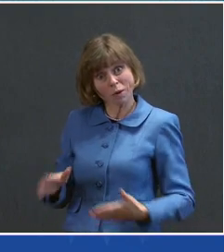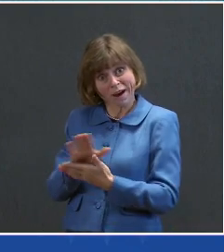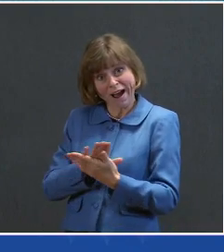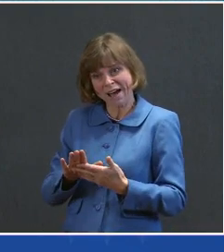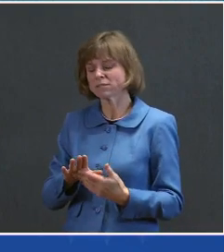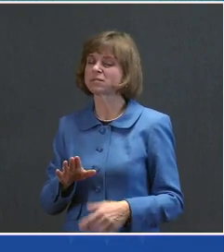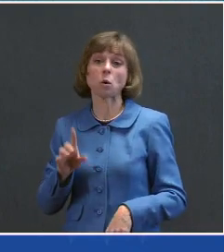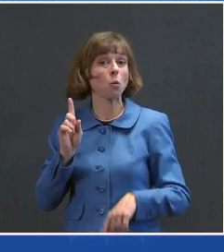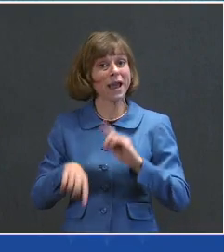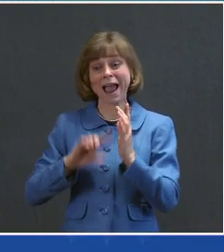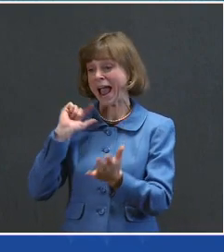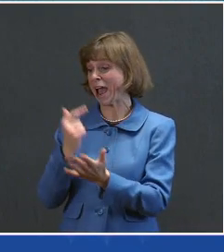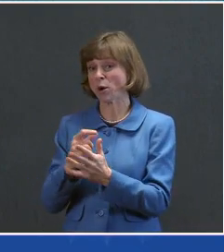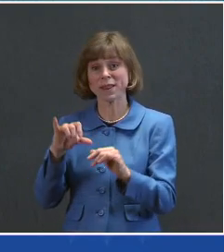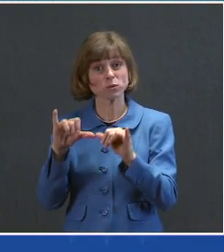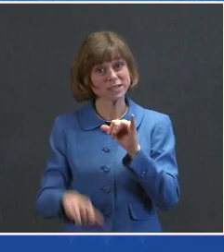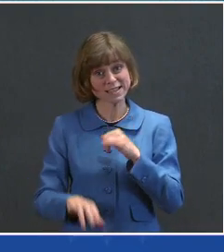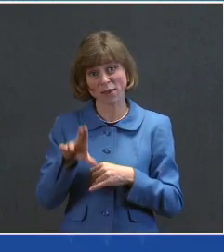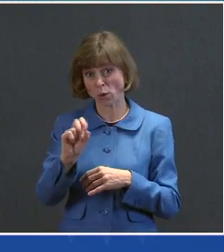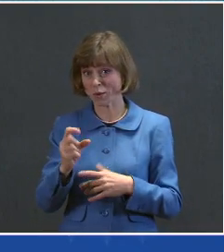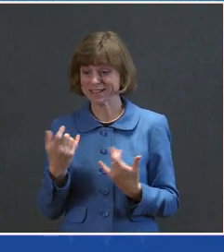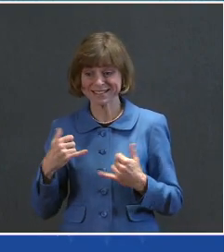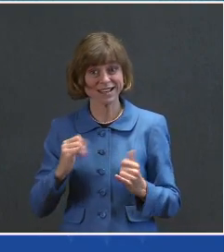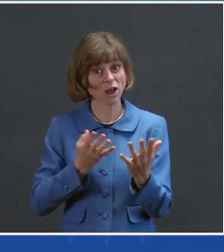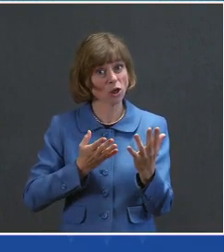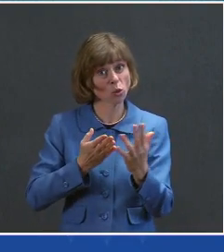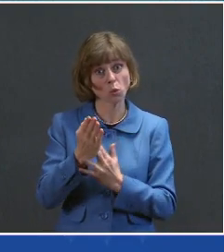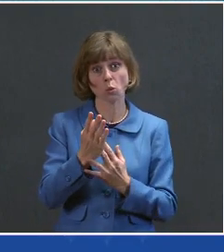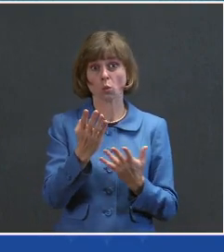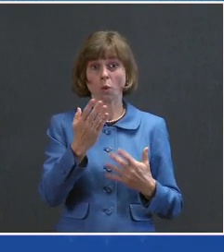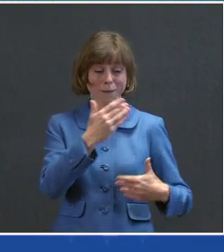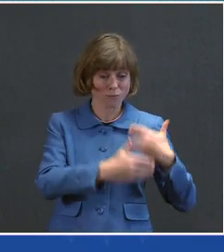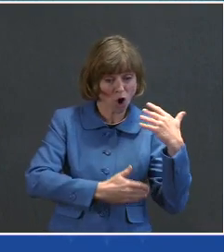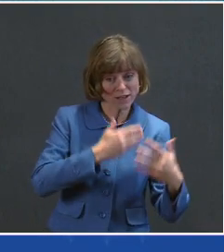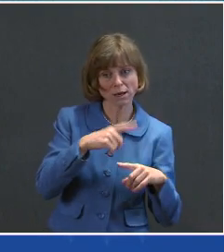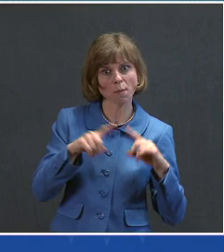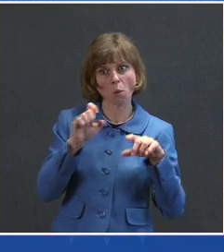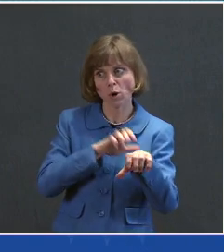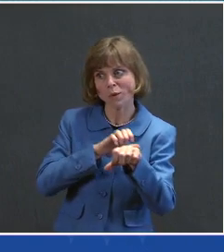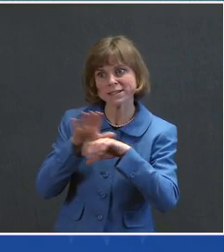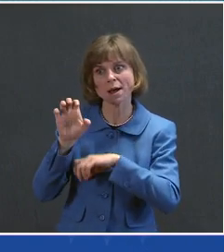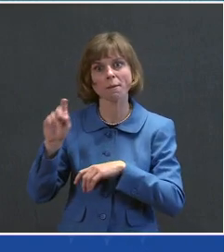they still go through the processing. We just don't want to send them back -- and the consideration of whether they can stay here